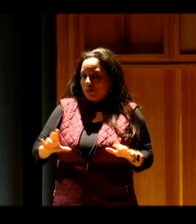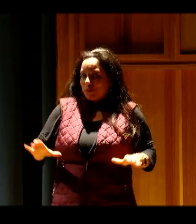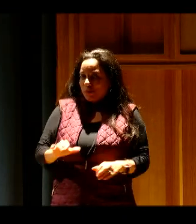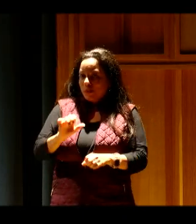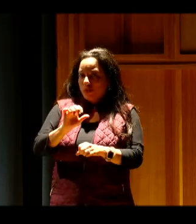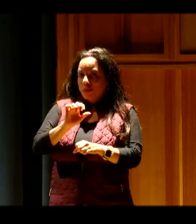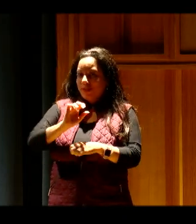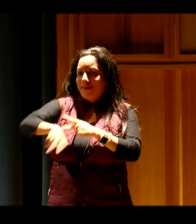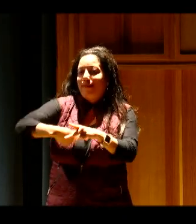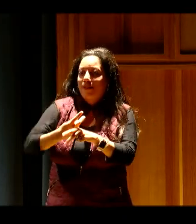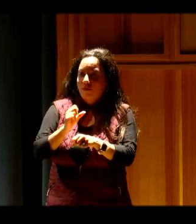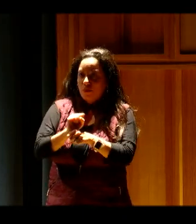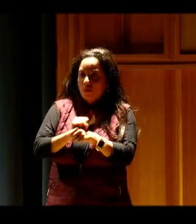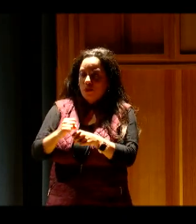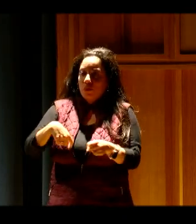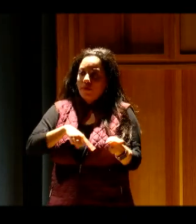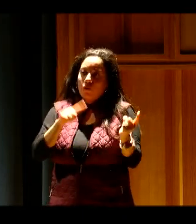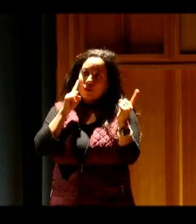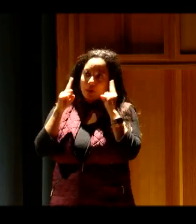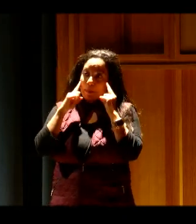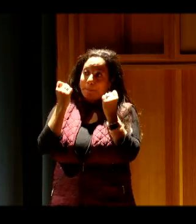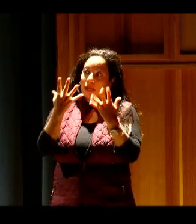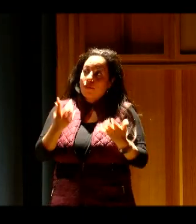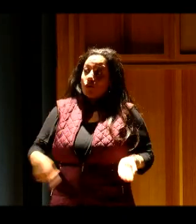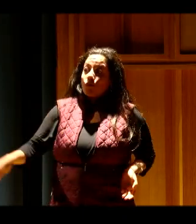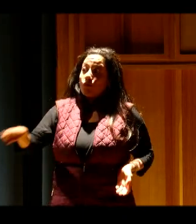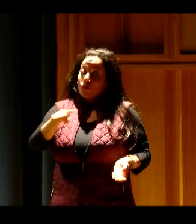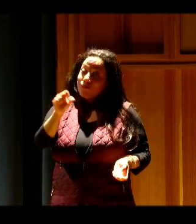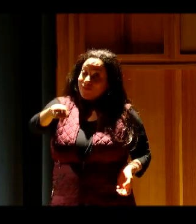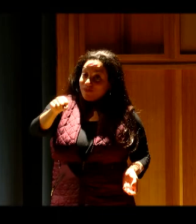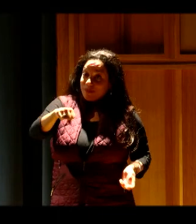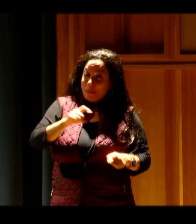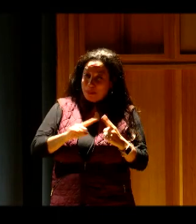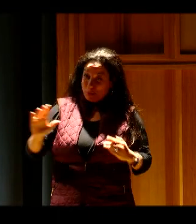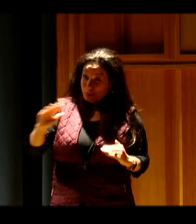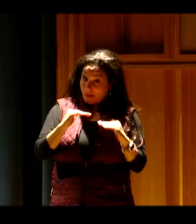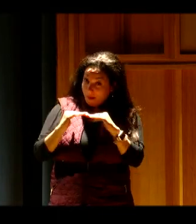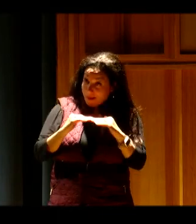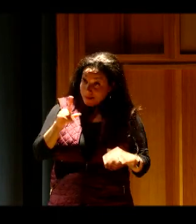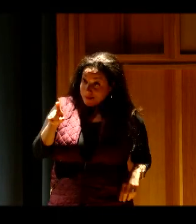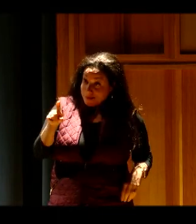we've heard about many of you in this room are, but how about your colleagues? How about peer institutions?